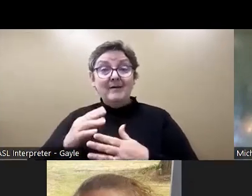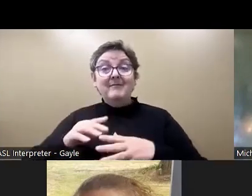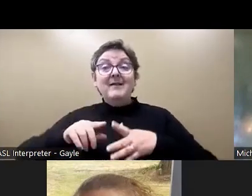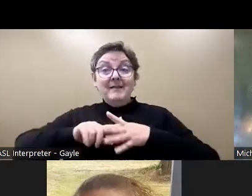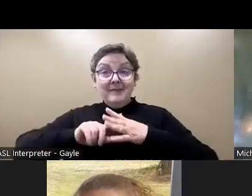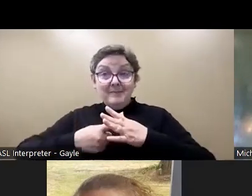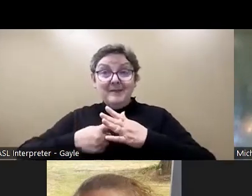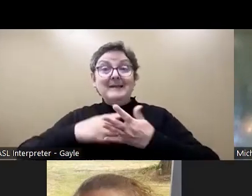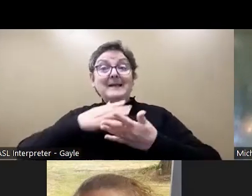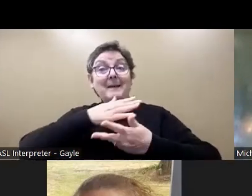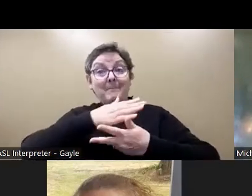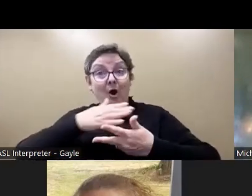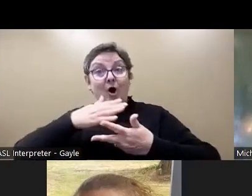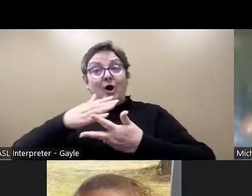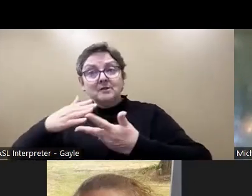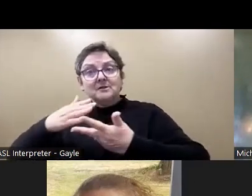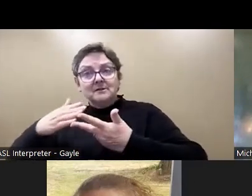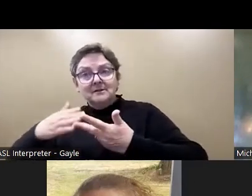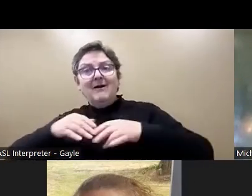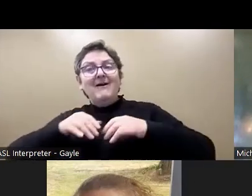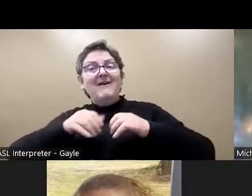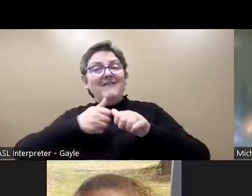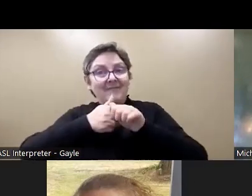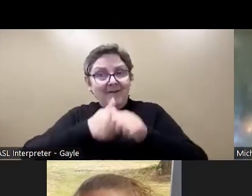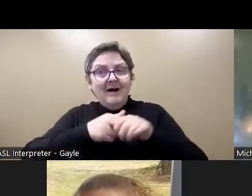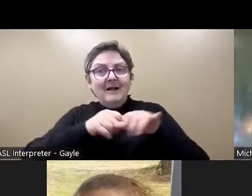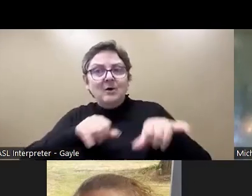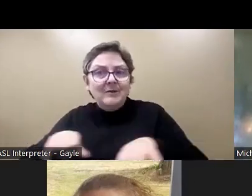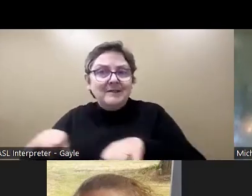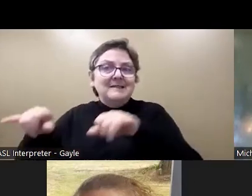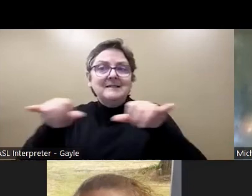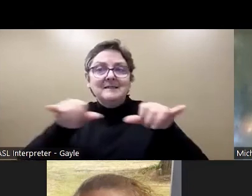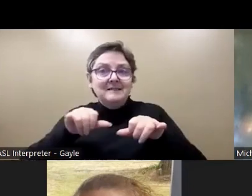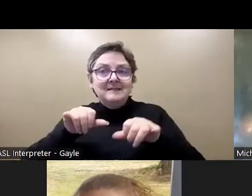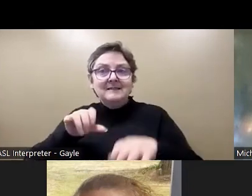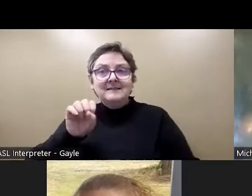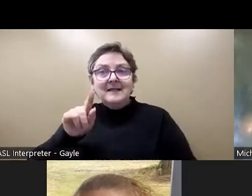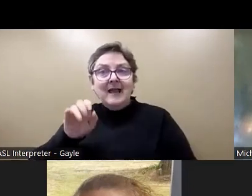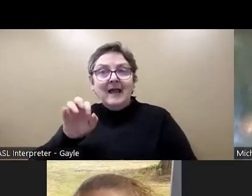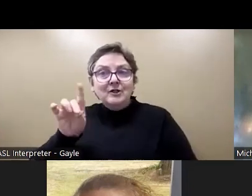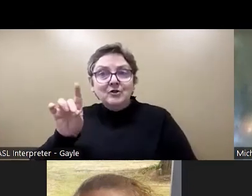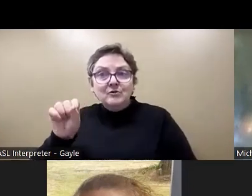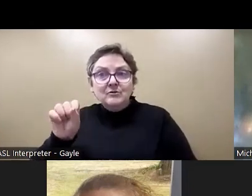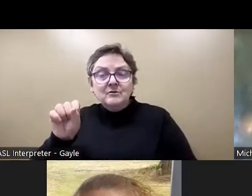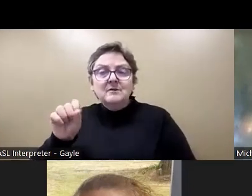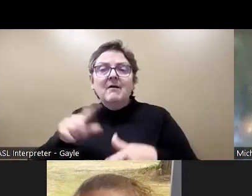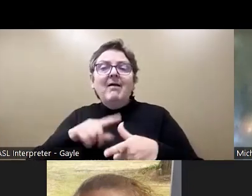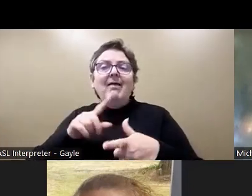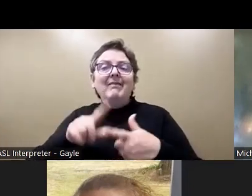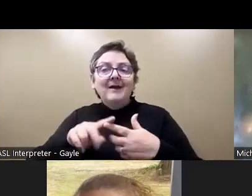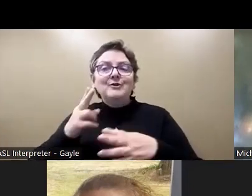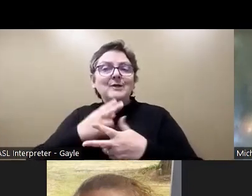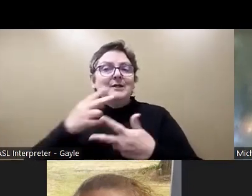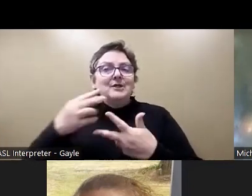of standards, there's a lot of tools that could be used to disseminate those parts and reuse the books.